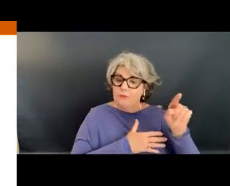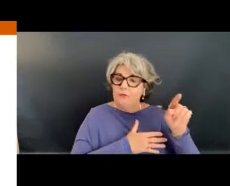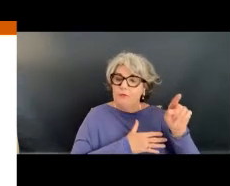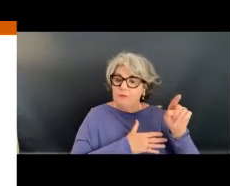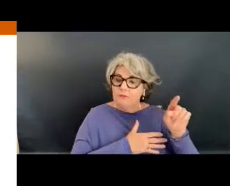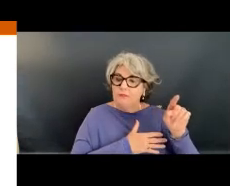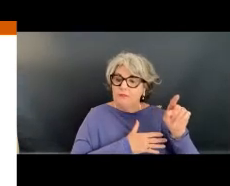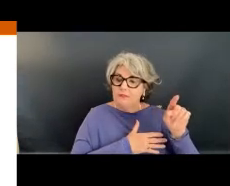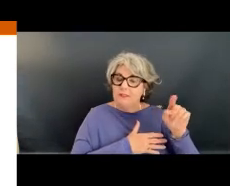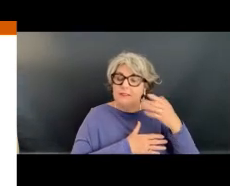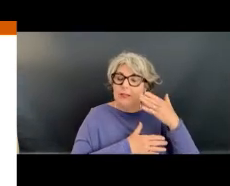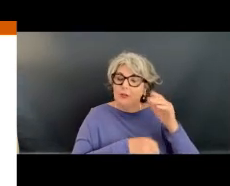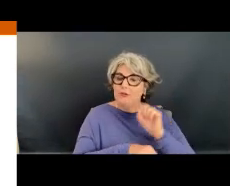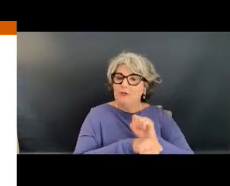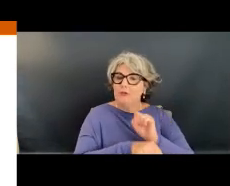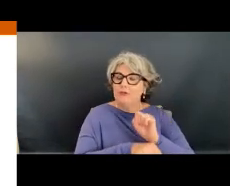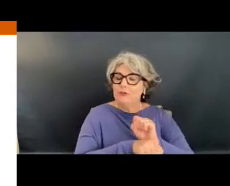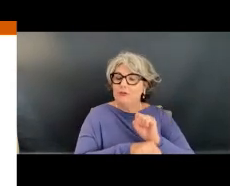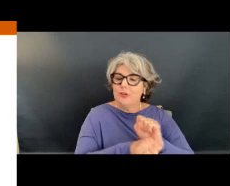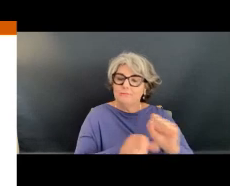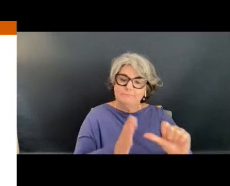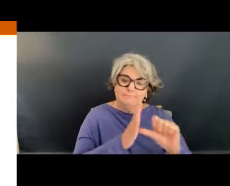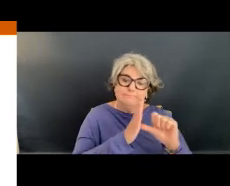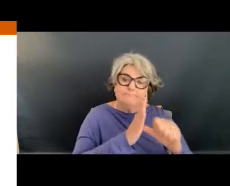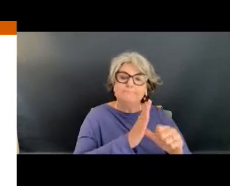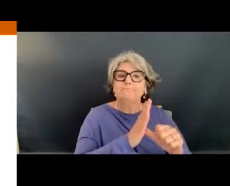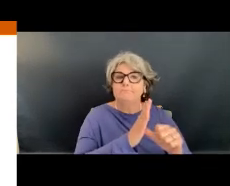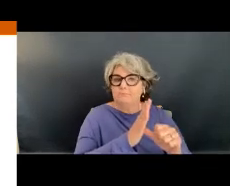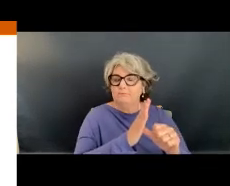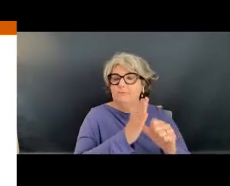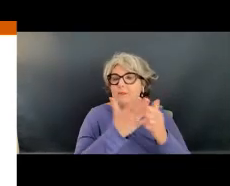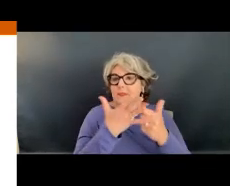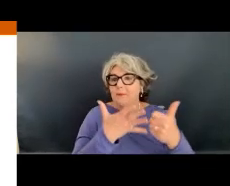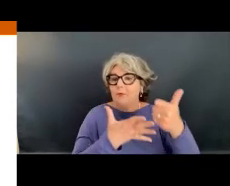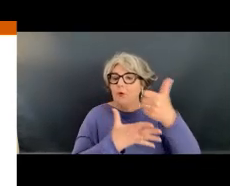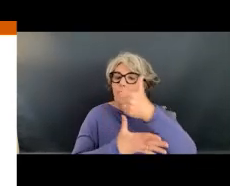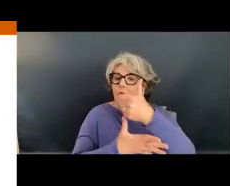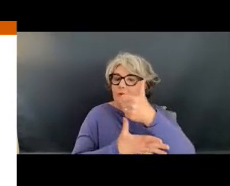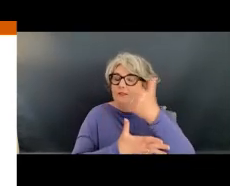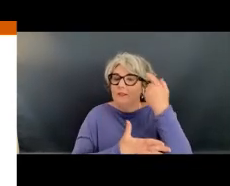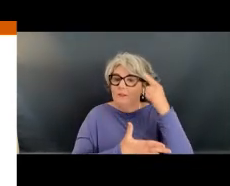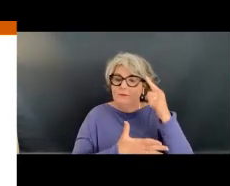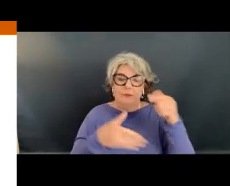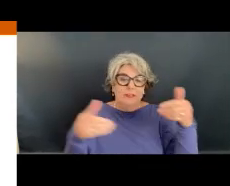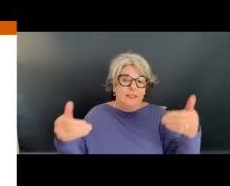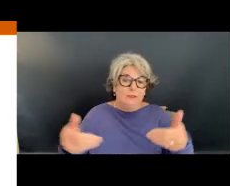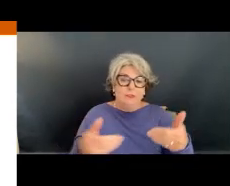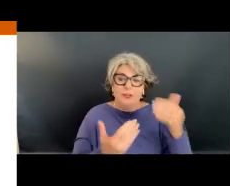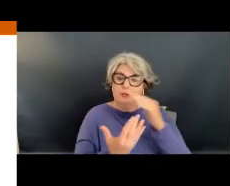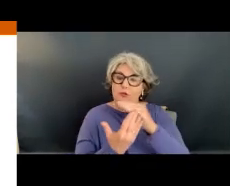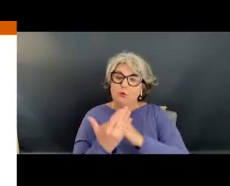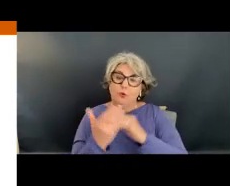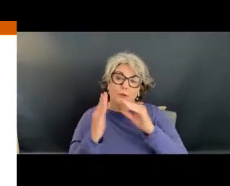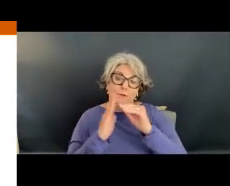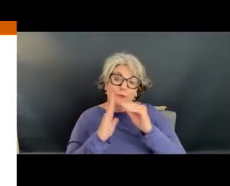emphasizing the priorities for this introductory course for students is really to give them an opportunity to simply dip